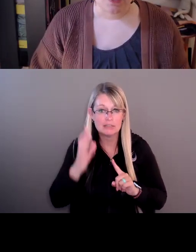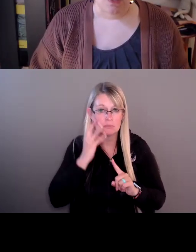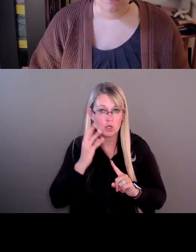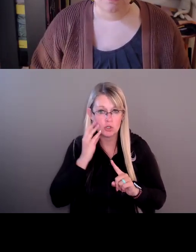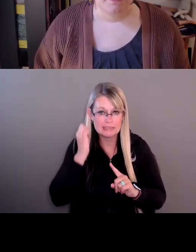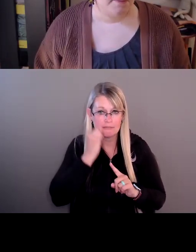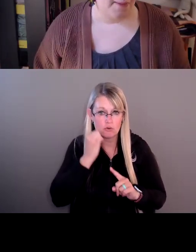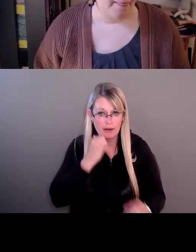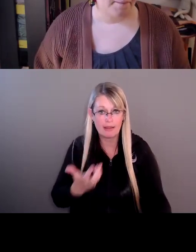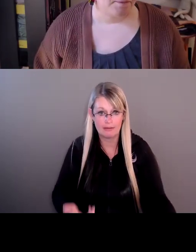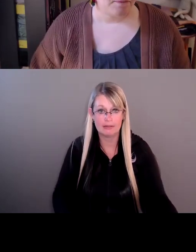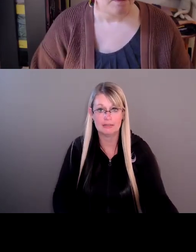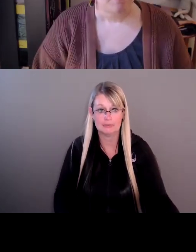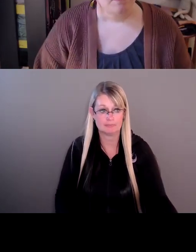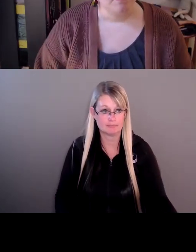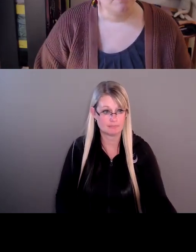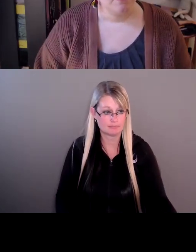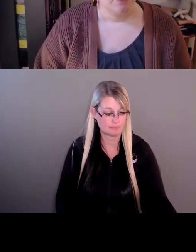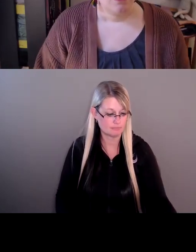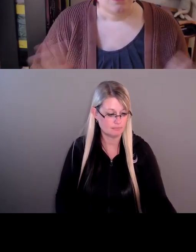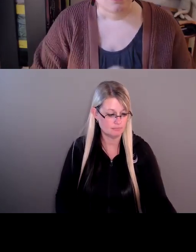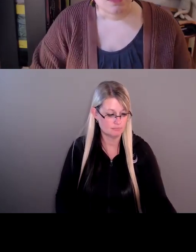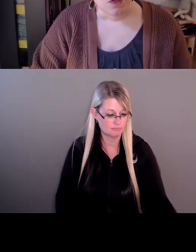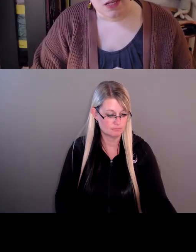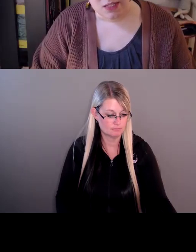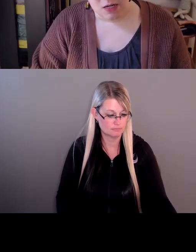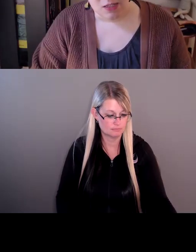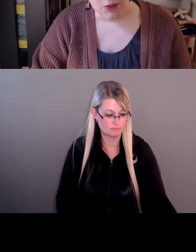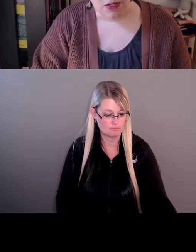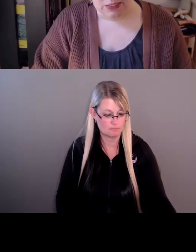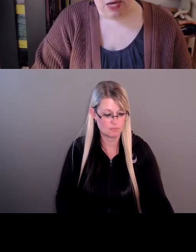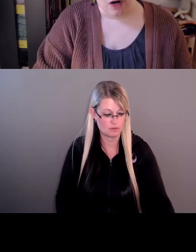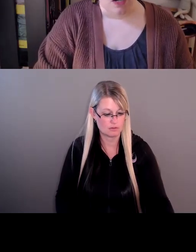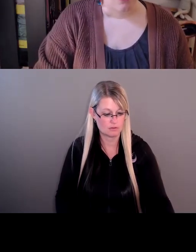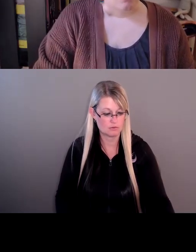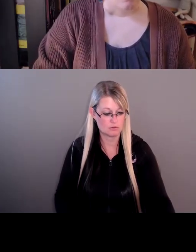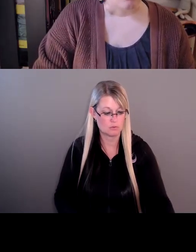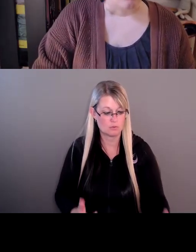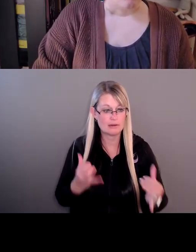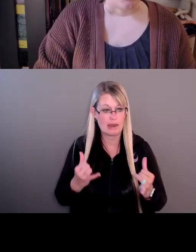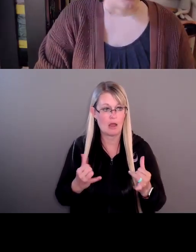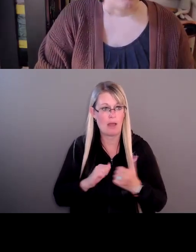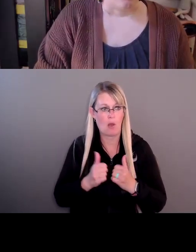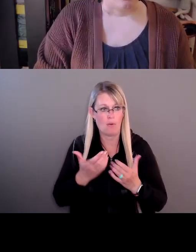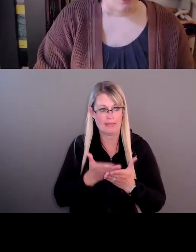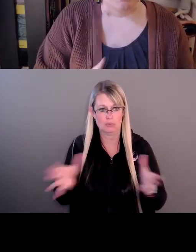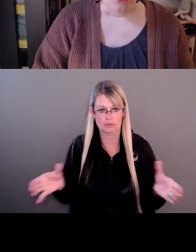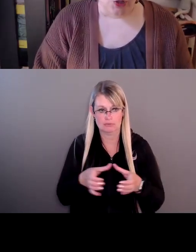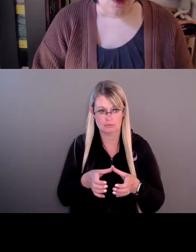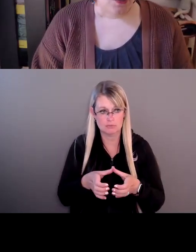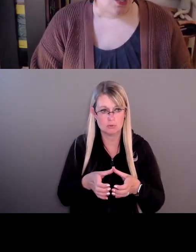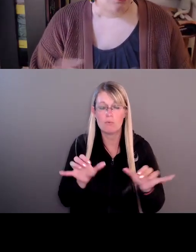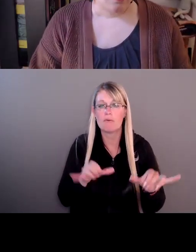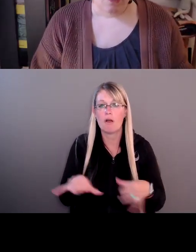result. So this is where things start to come together. So common issues, regardless of what